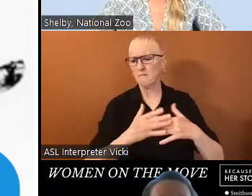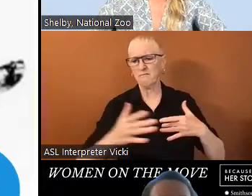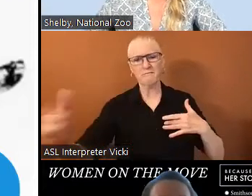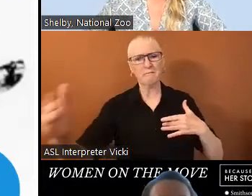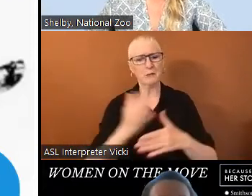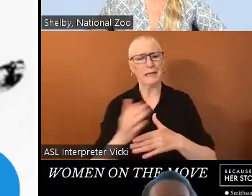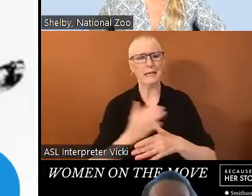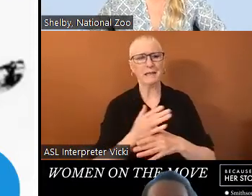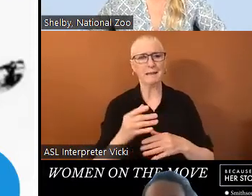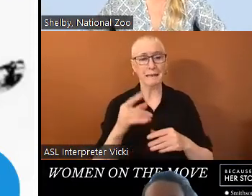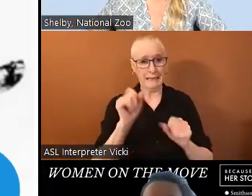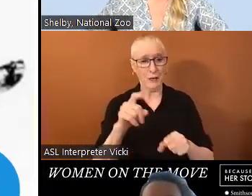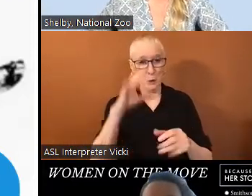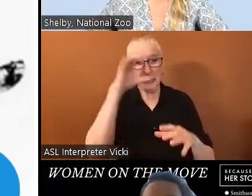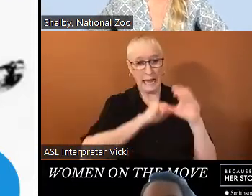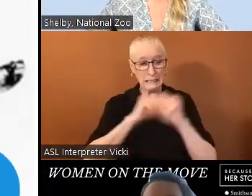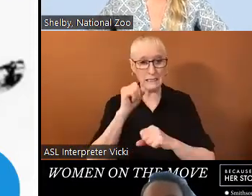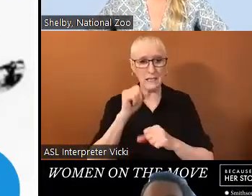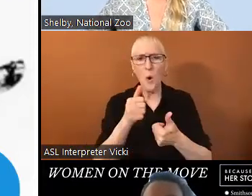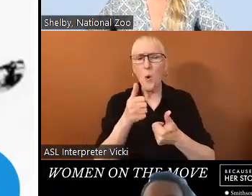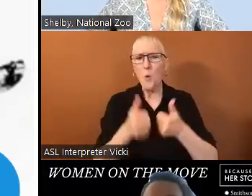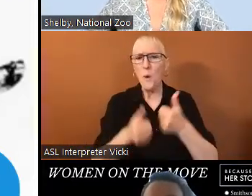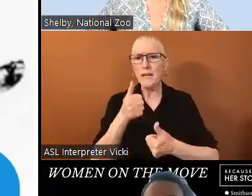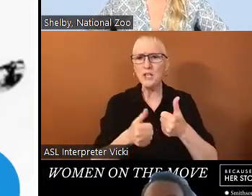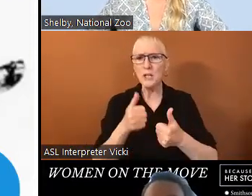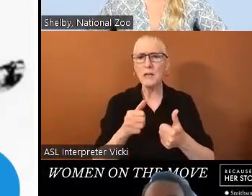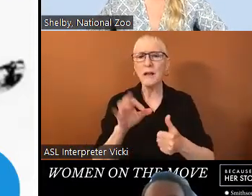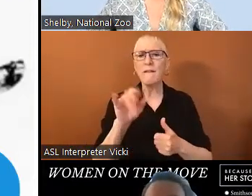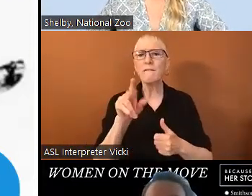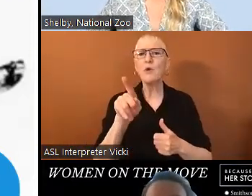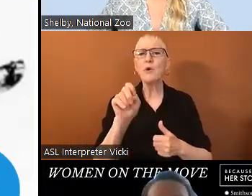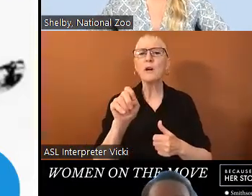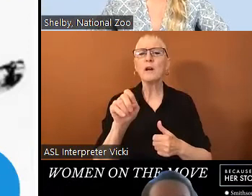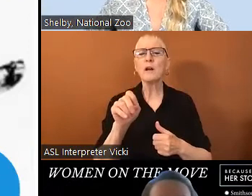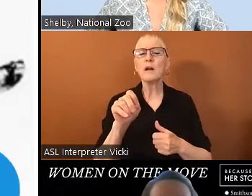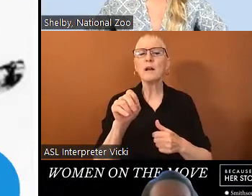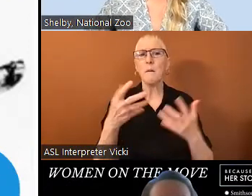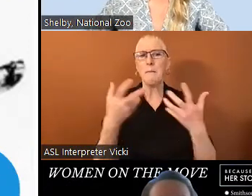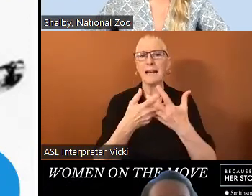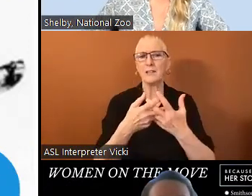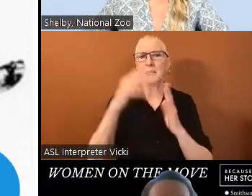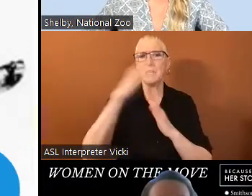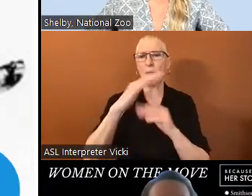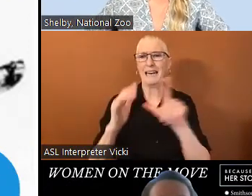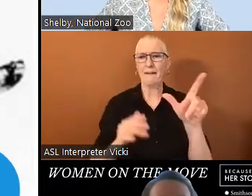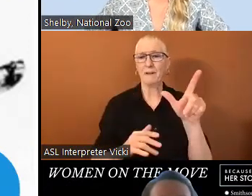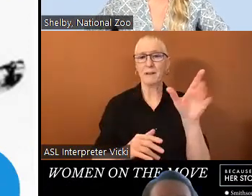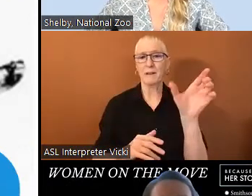Can you guys guess which fluke pair you need to match the one in the top left hand corner? I'll let